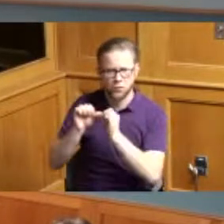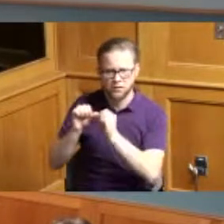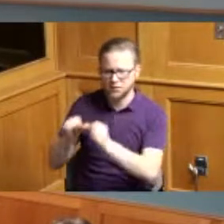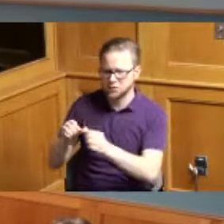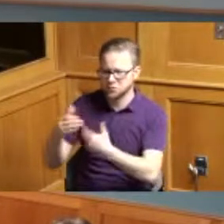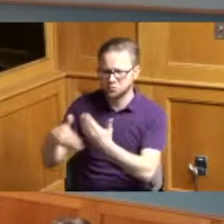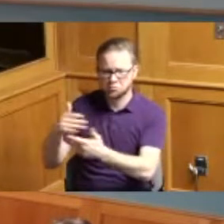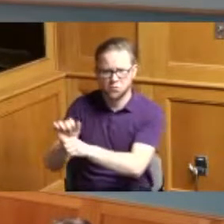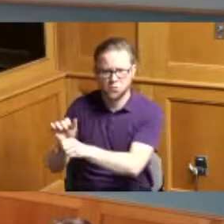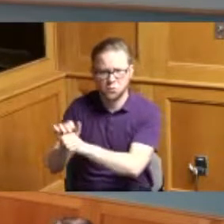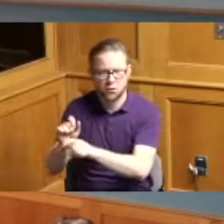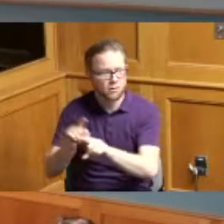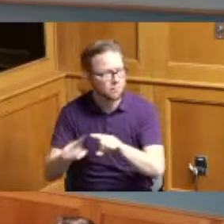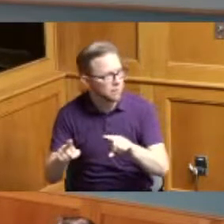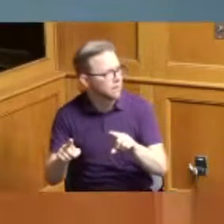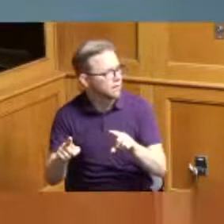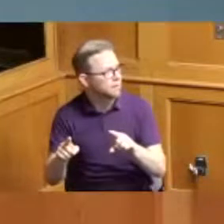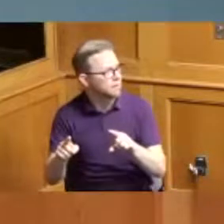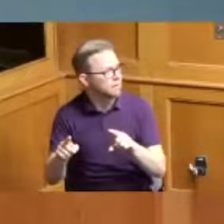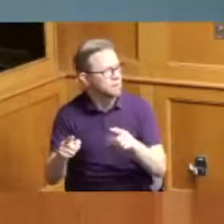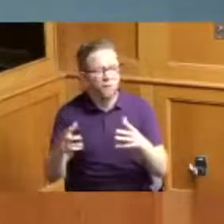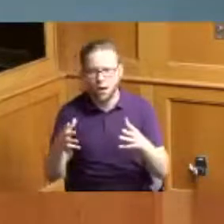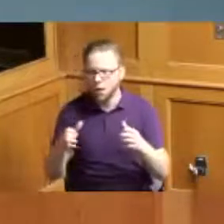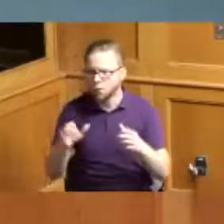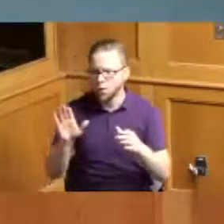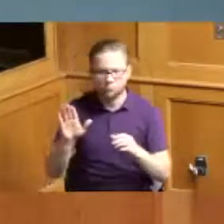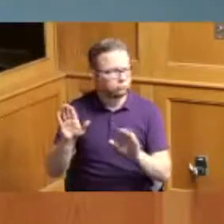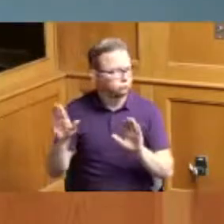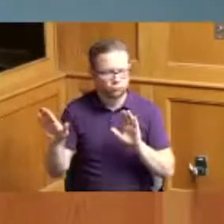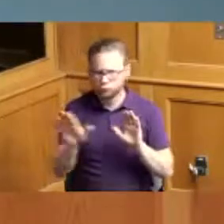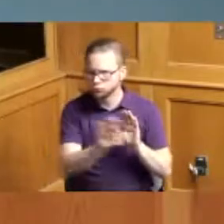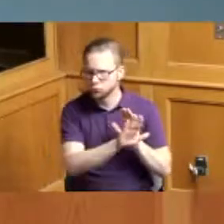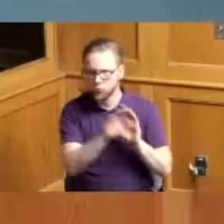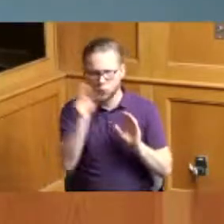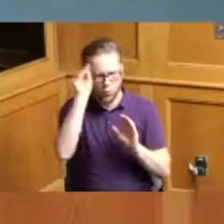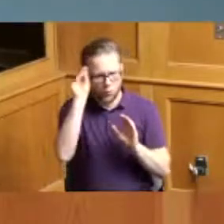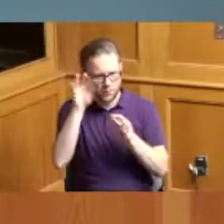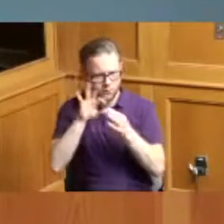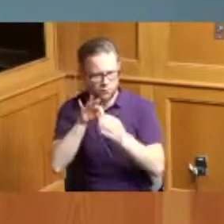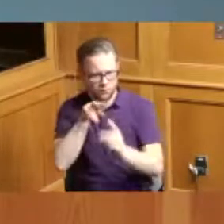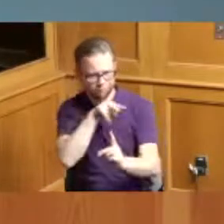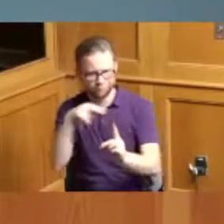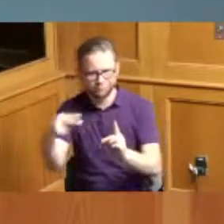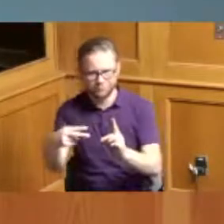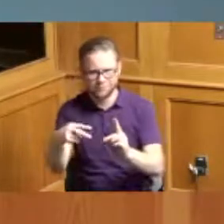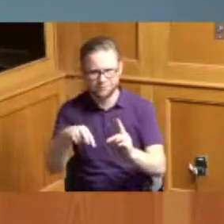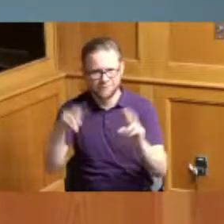want to hear from everyone as as far as where they are on this on this issue so Commissioner Driehaus